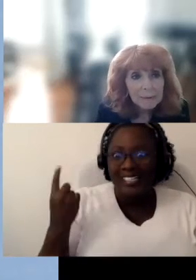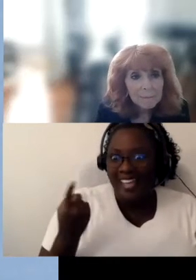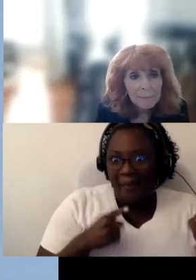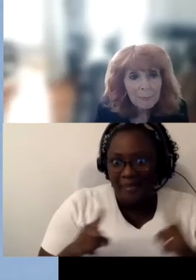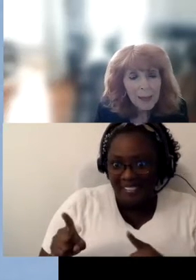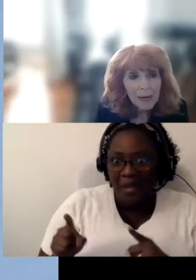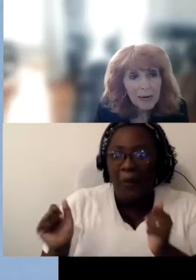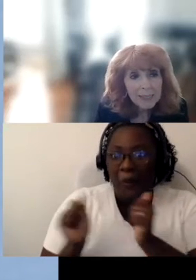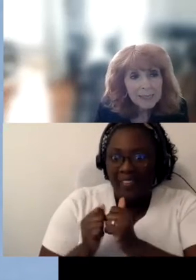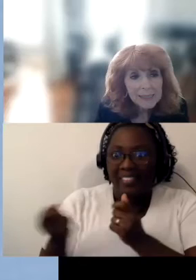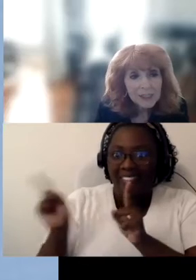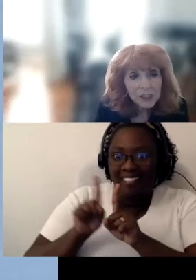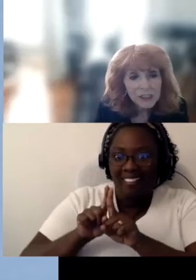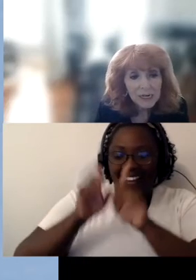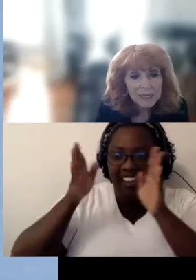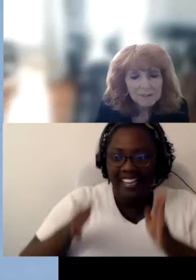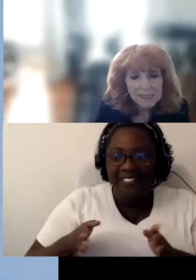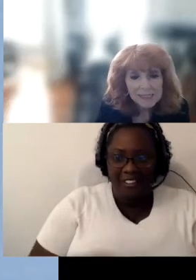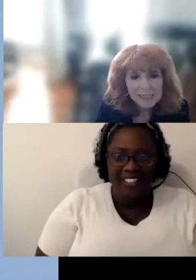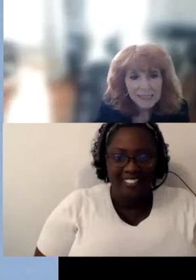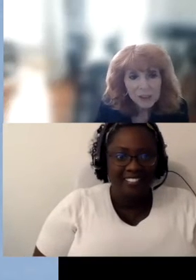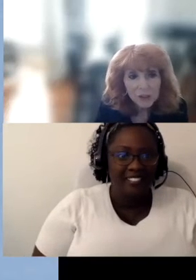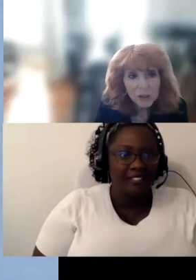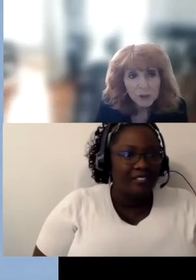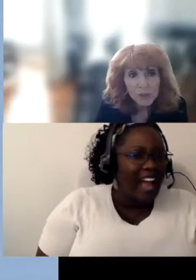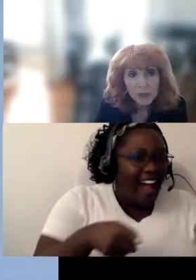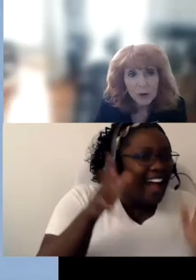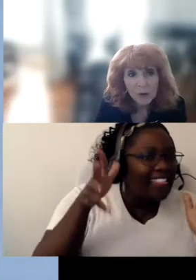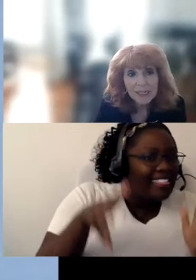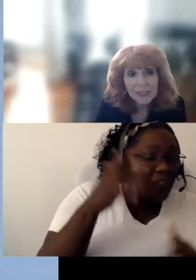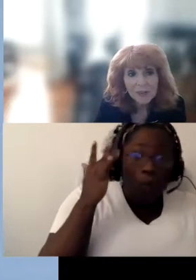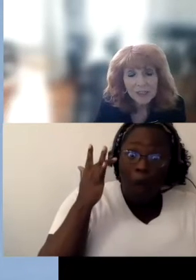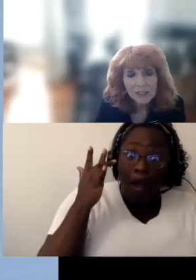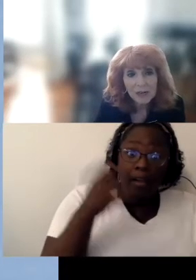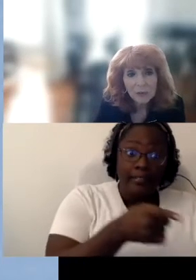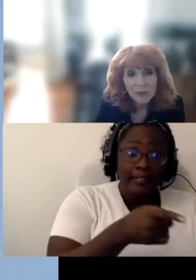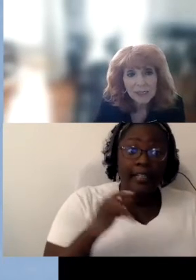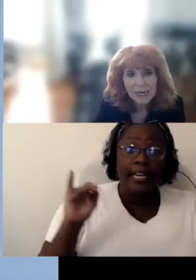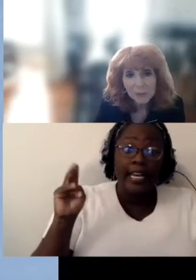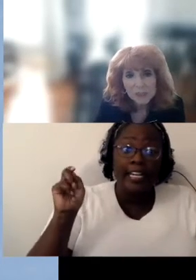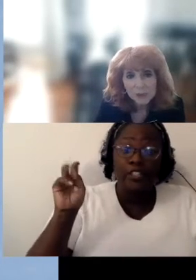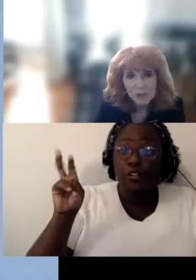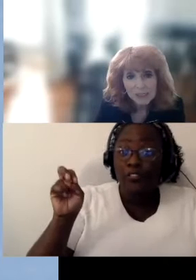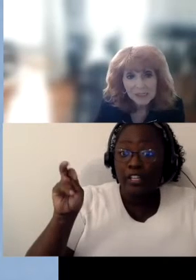Um I guess I just I left this in here so that would know that Intervener.org has resources